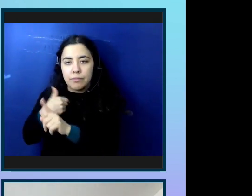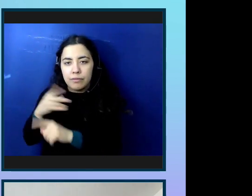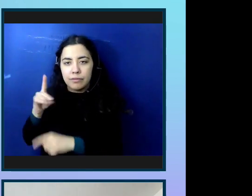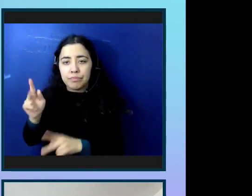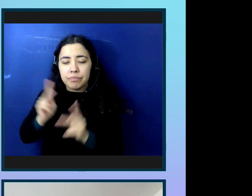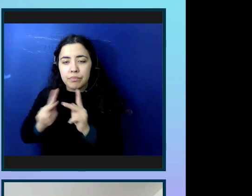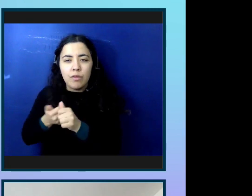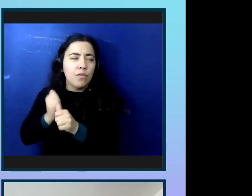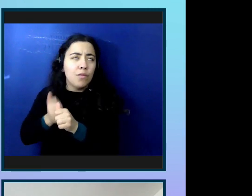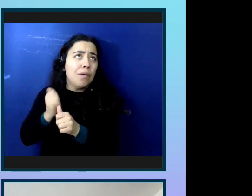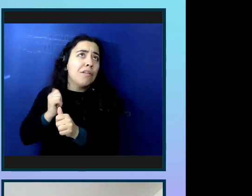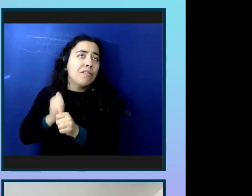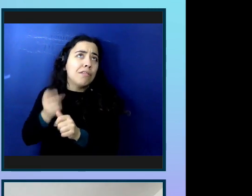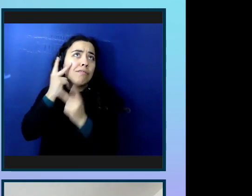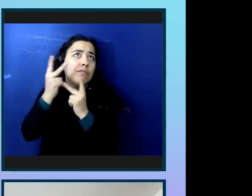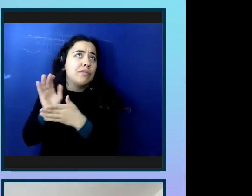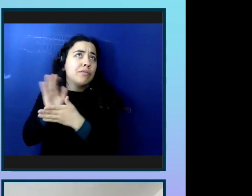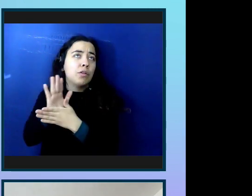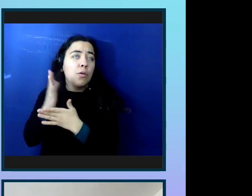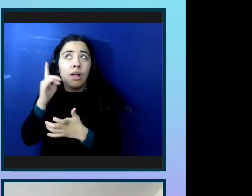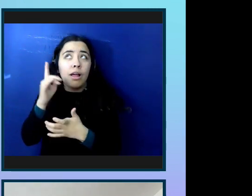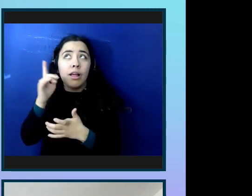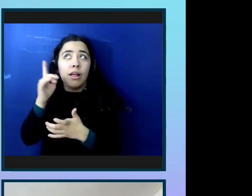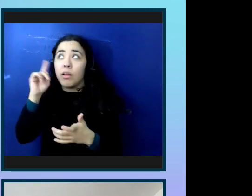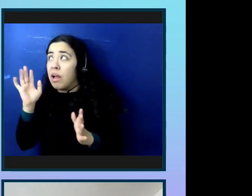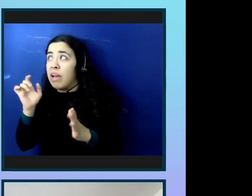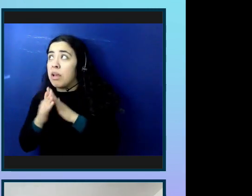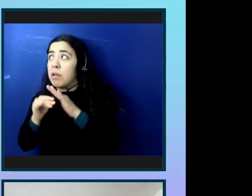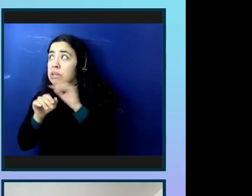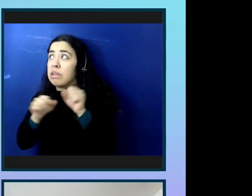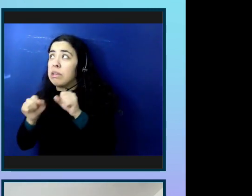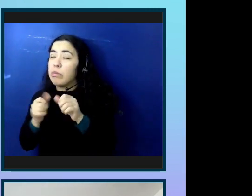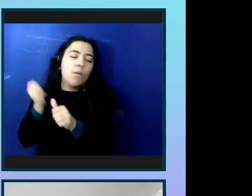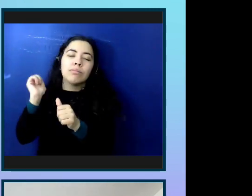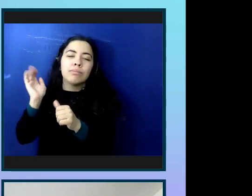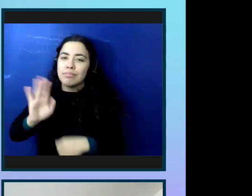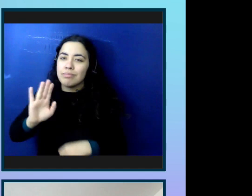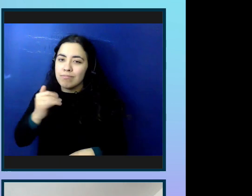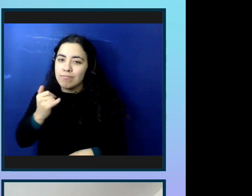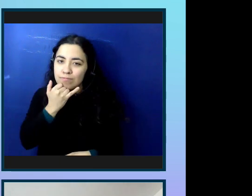because they have heard that they need to make them accessible. It's kind of this misguided belief by that, by avoiding them all together,